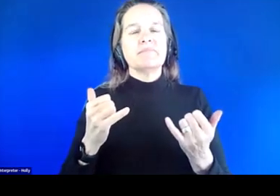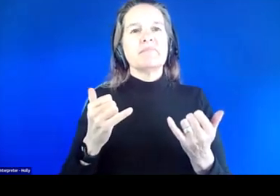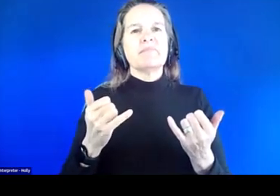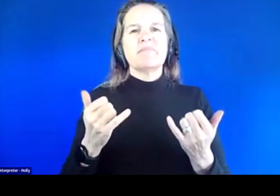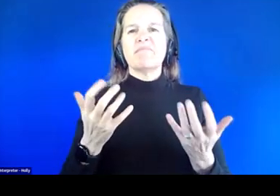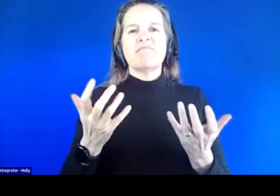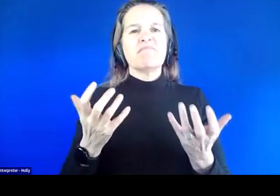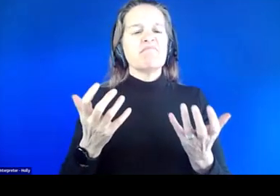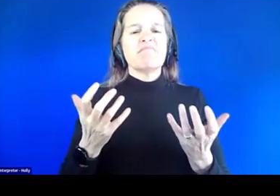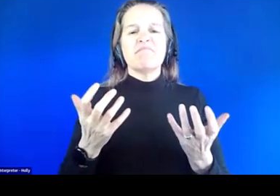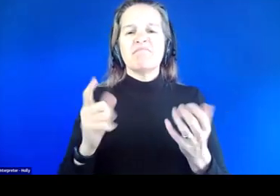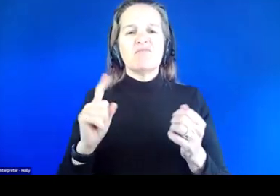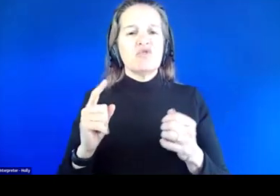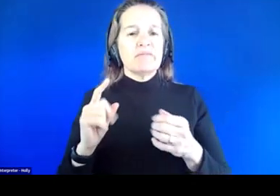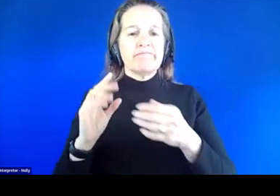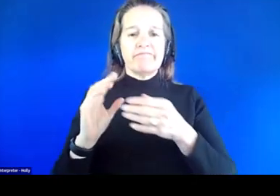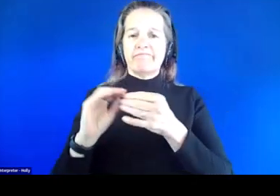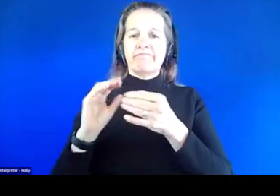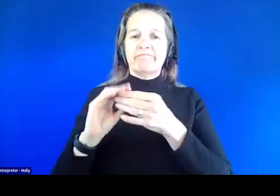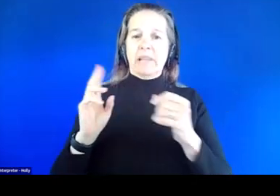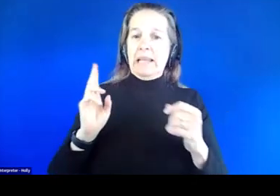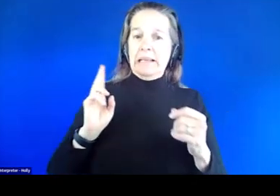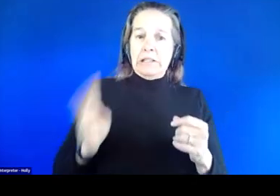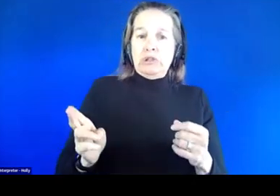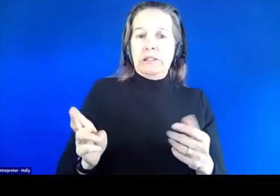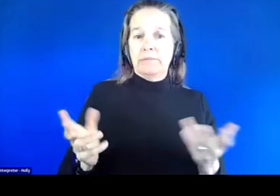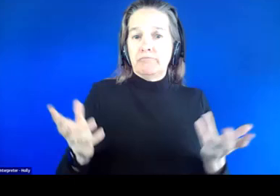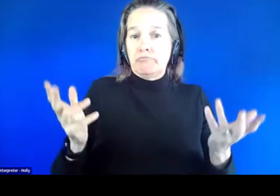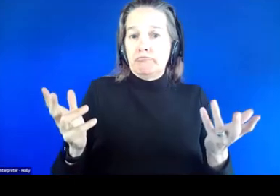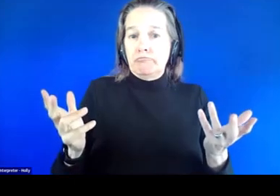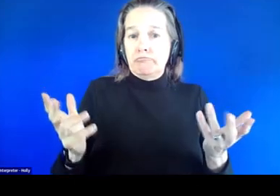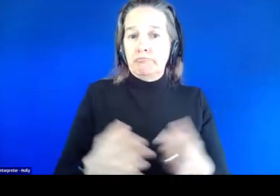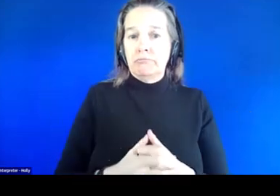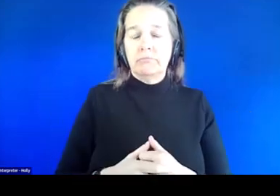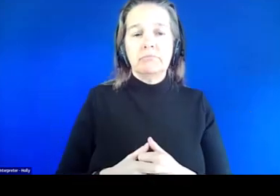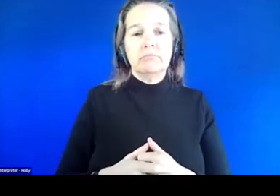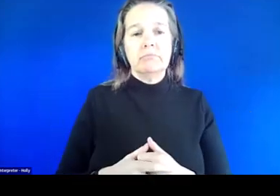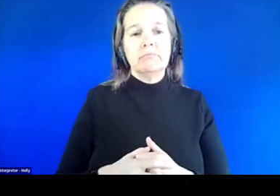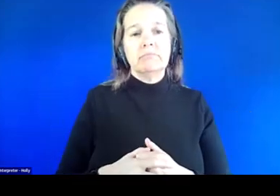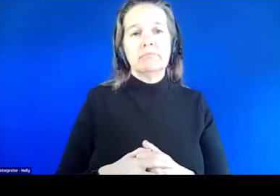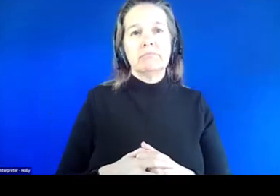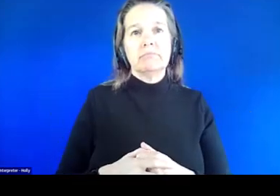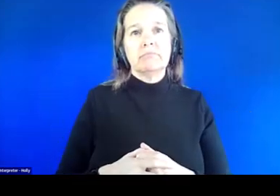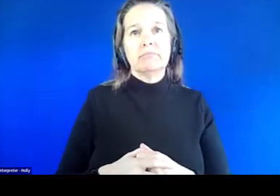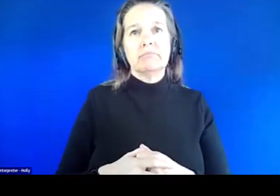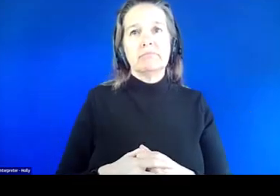bit of history, I guess, and root MFP and its origins.